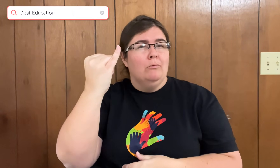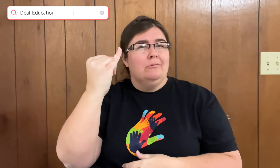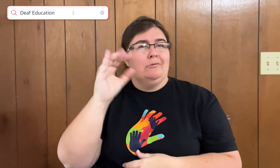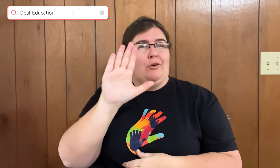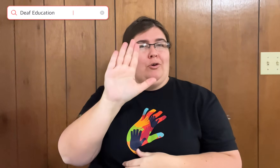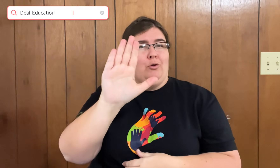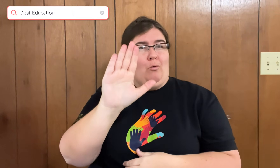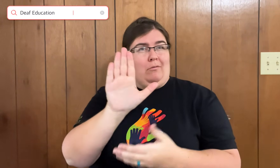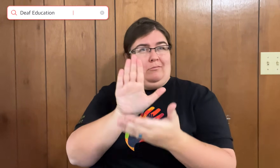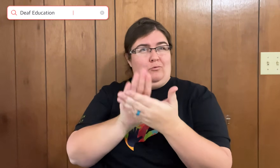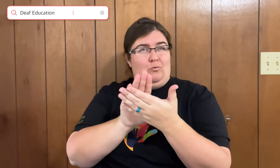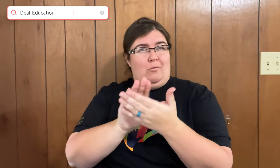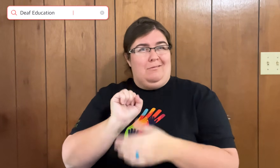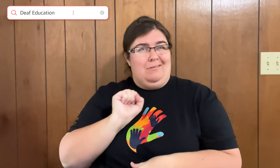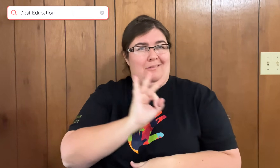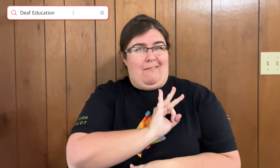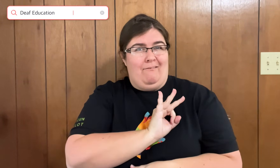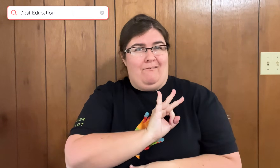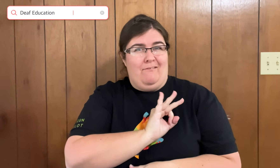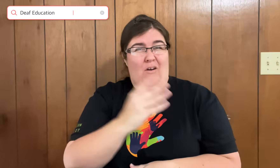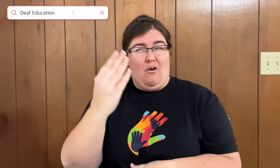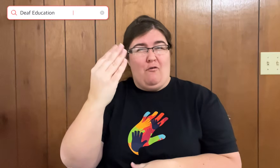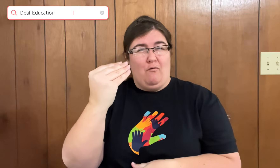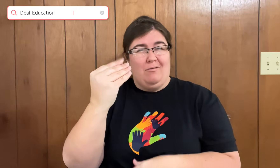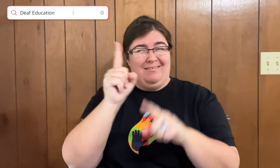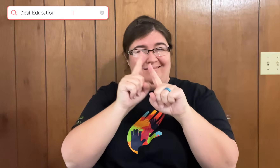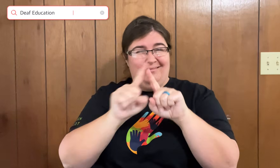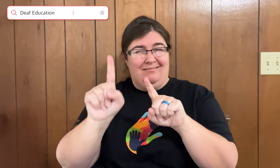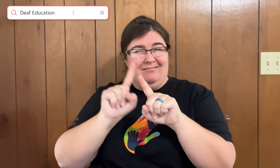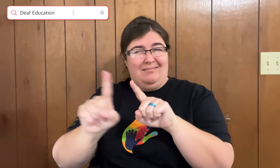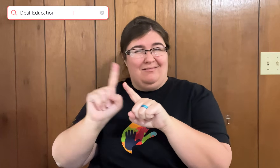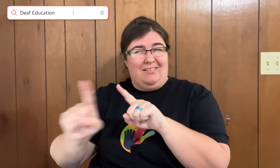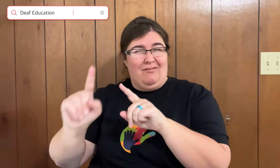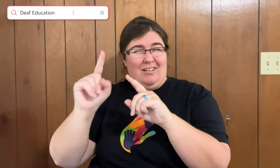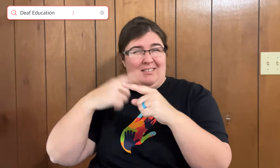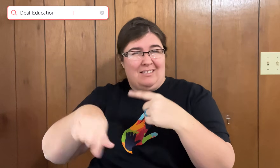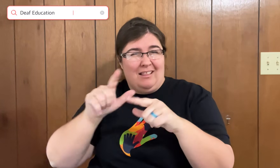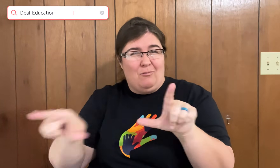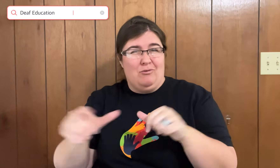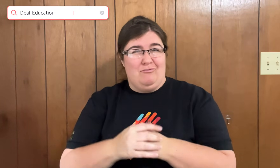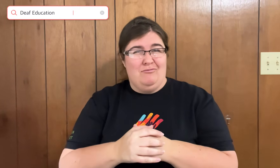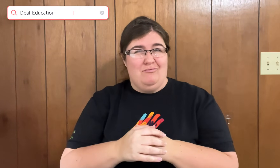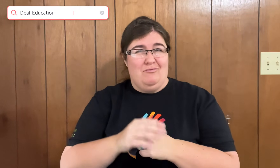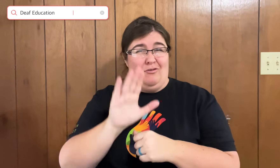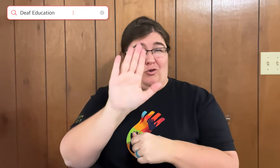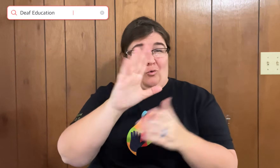Suppose your school staff was made up of 14 different sign language users. Your